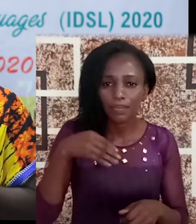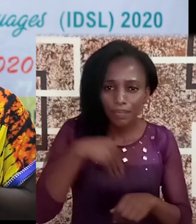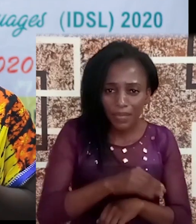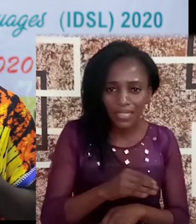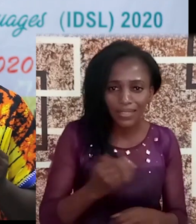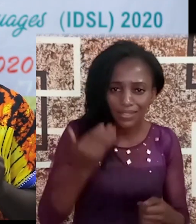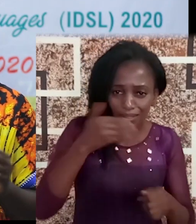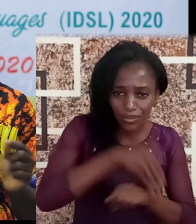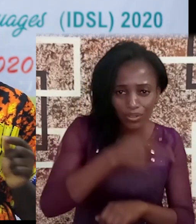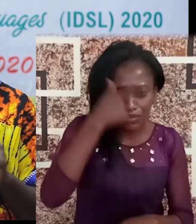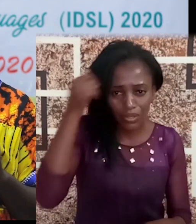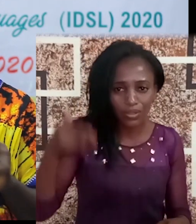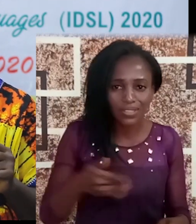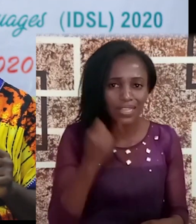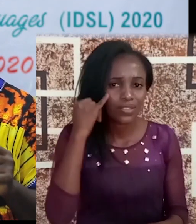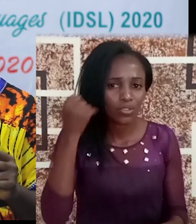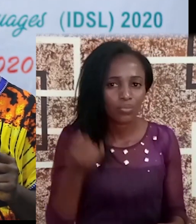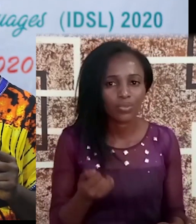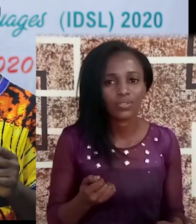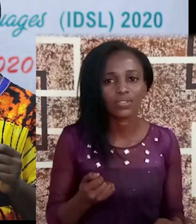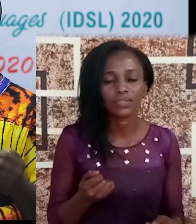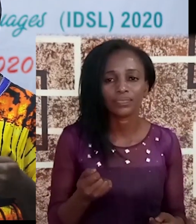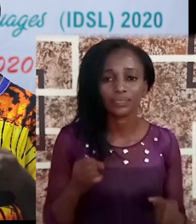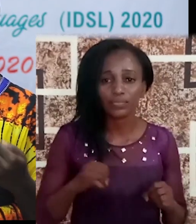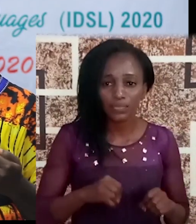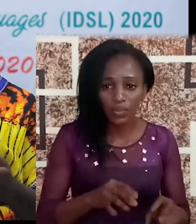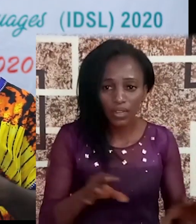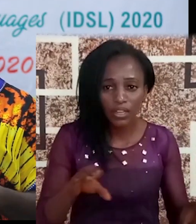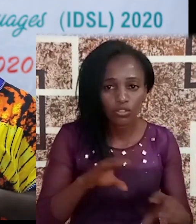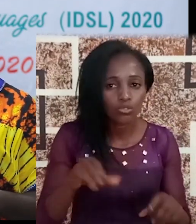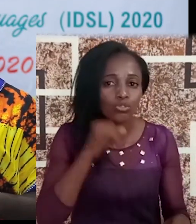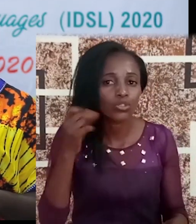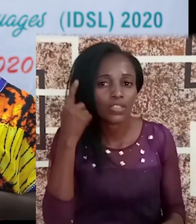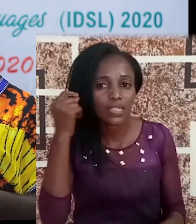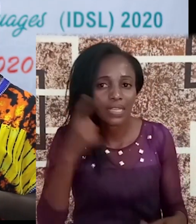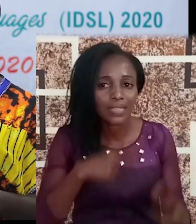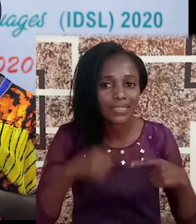across because their supposed audience do not understand sign language nor can communicate in sign language?